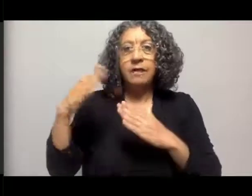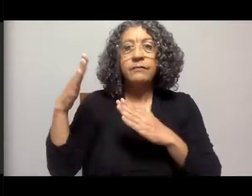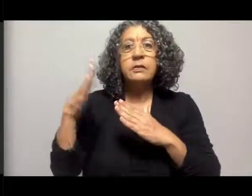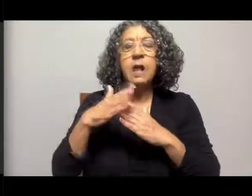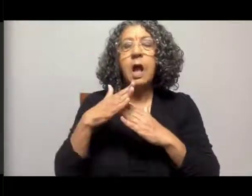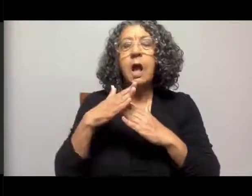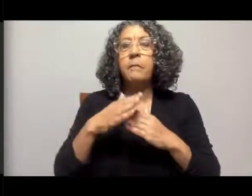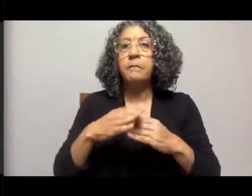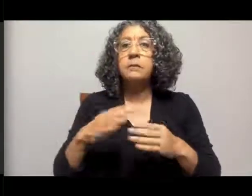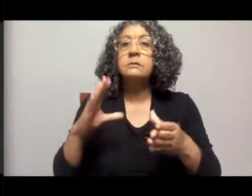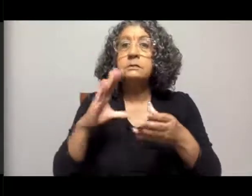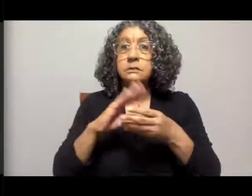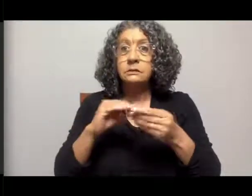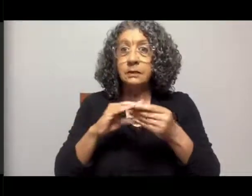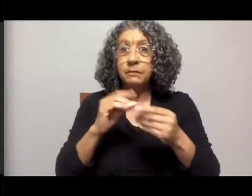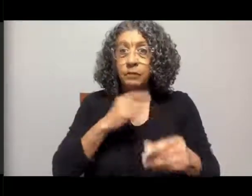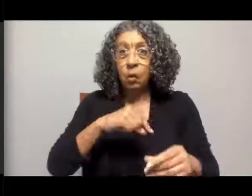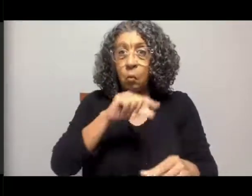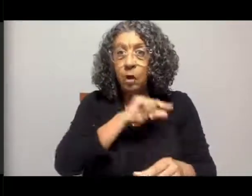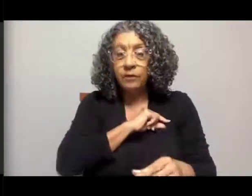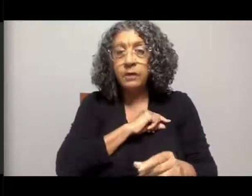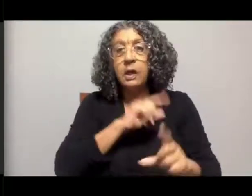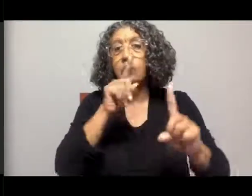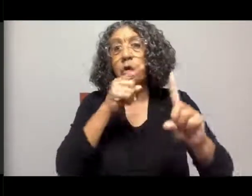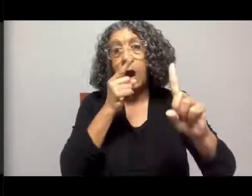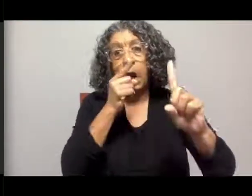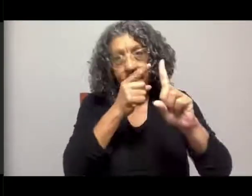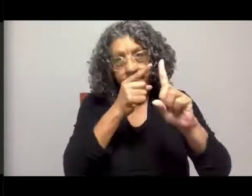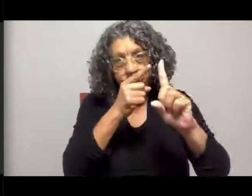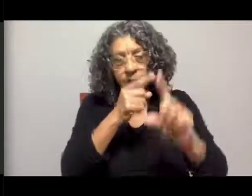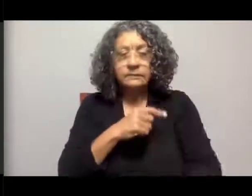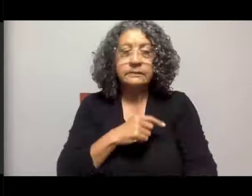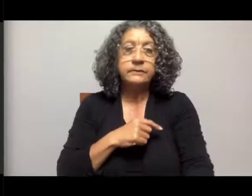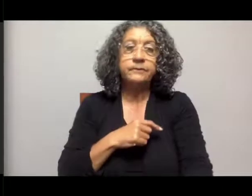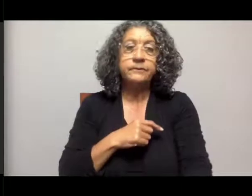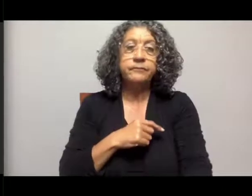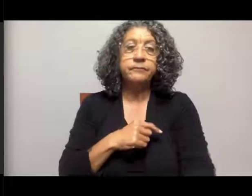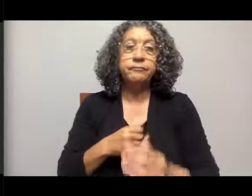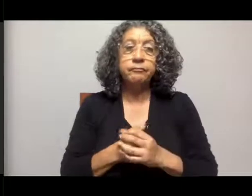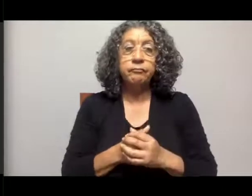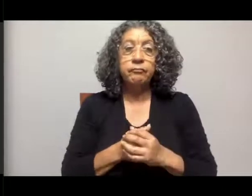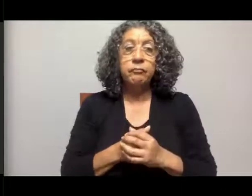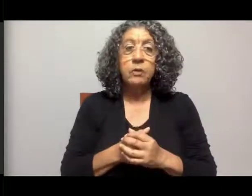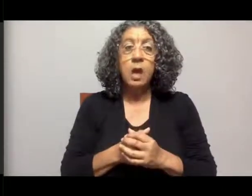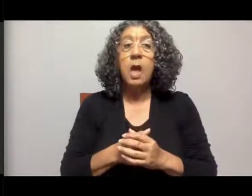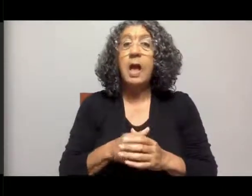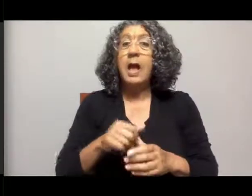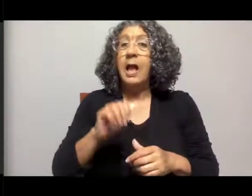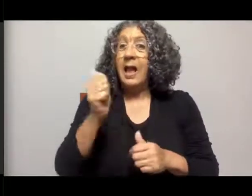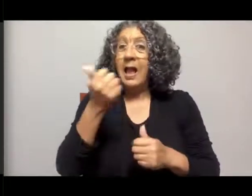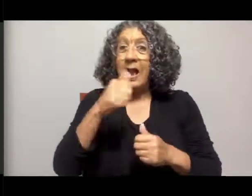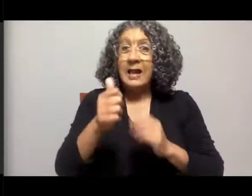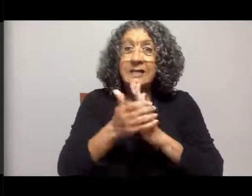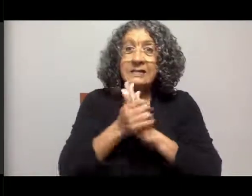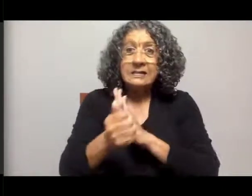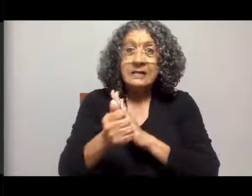On that resume at the top you should have your summary of qualifications or the objective,